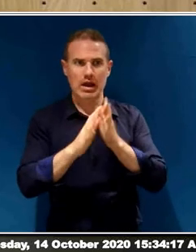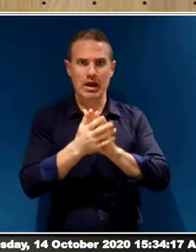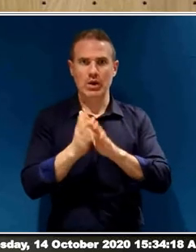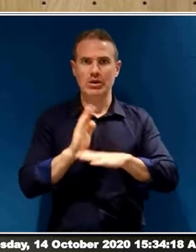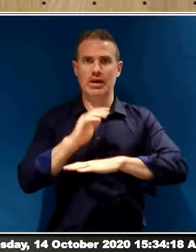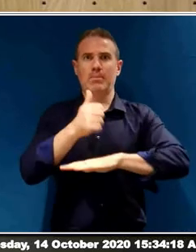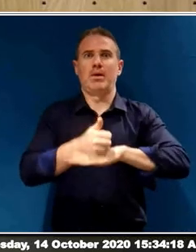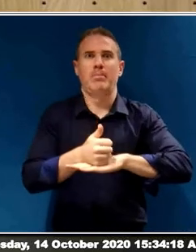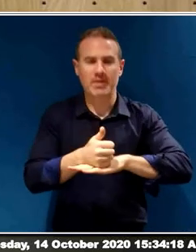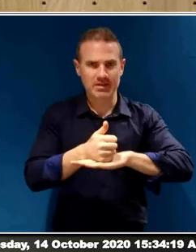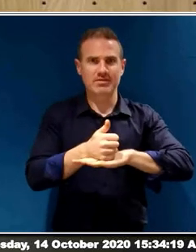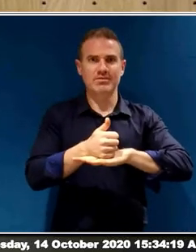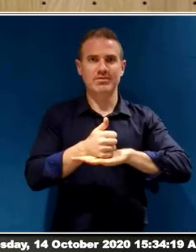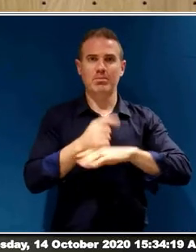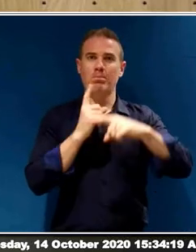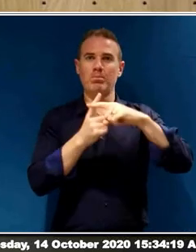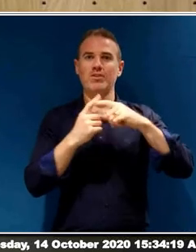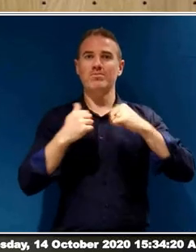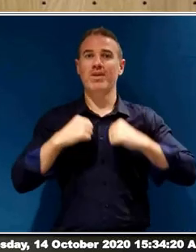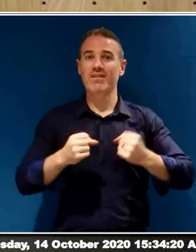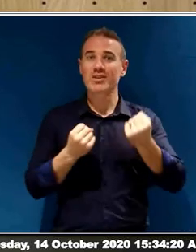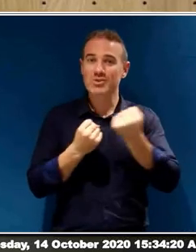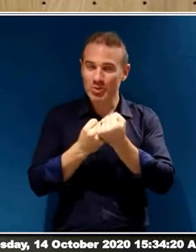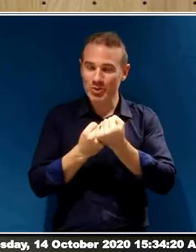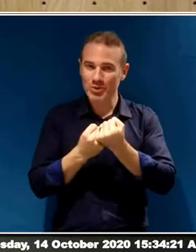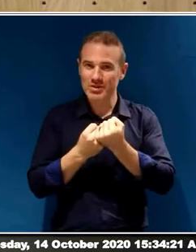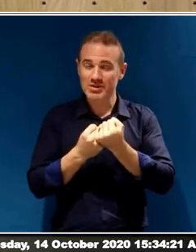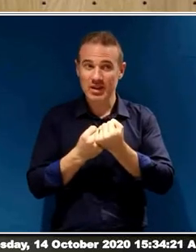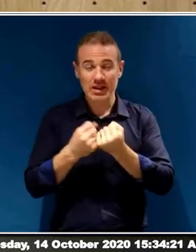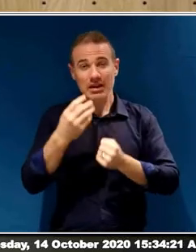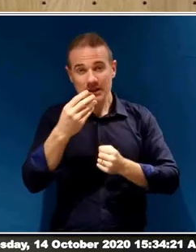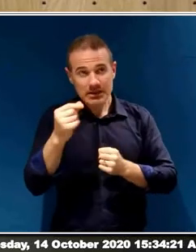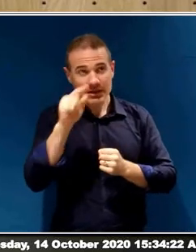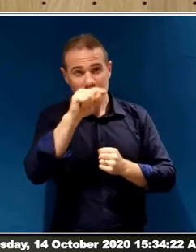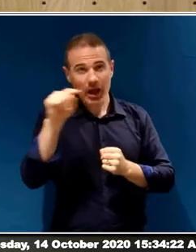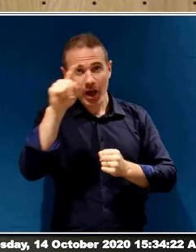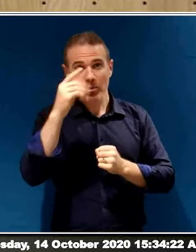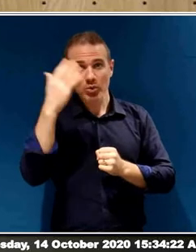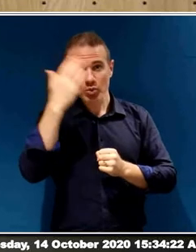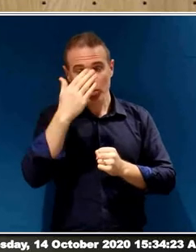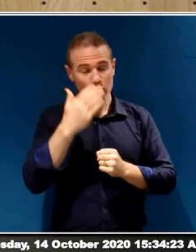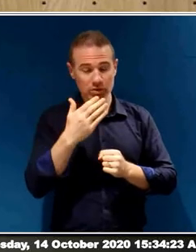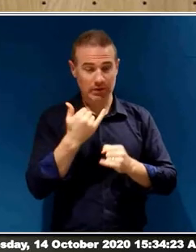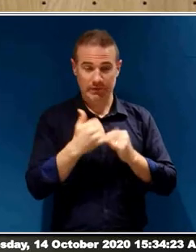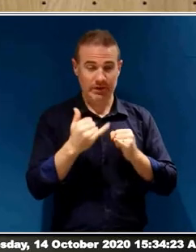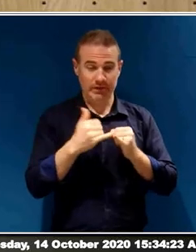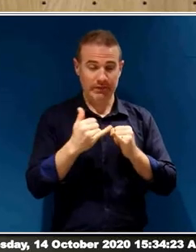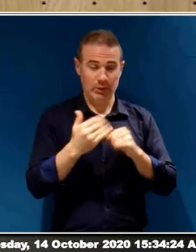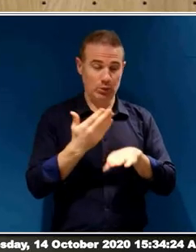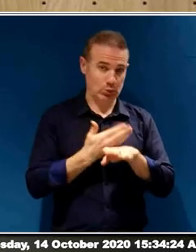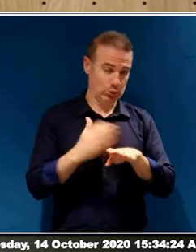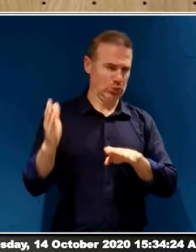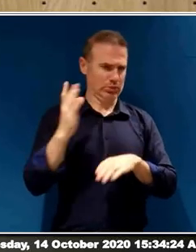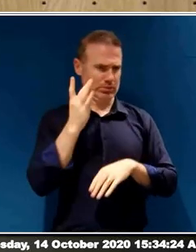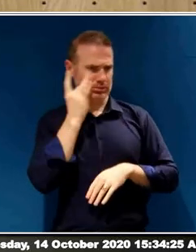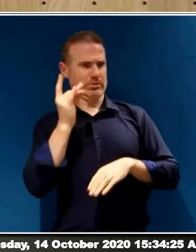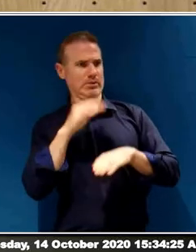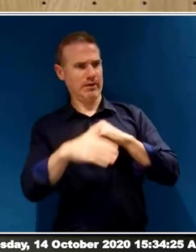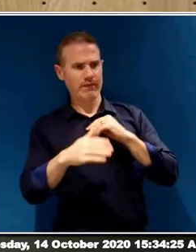schools that are very new to implementing the model, they may revert back to previous practice because they don't have the knowledge or the skill to